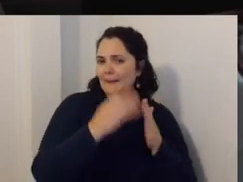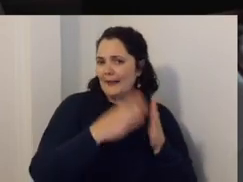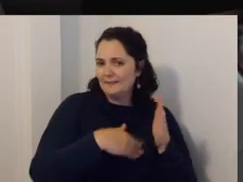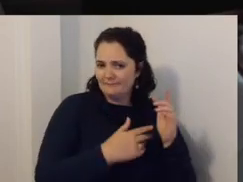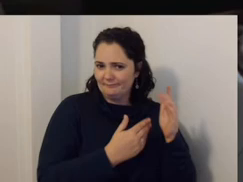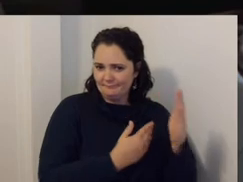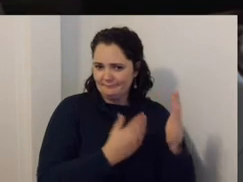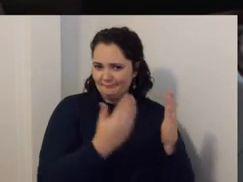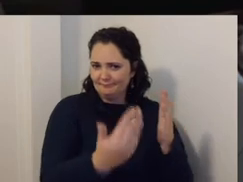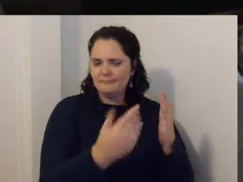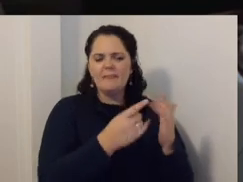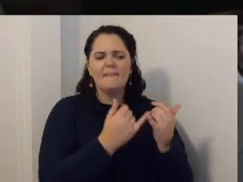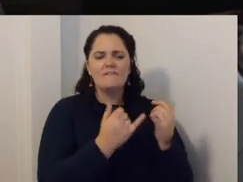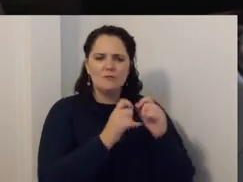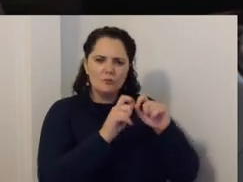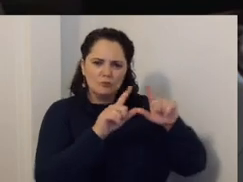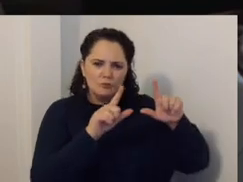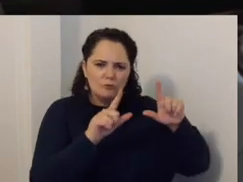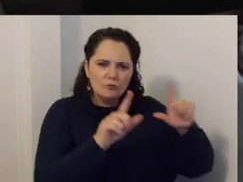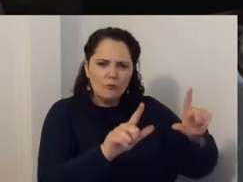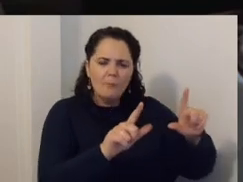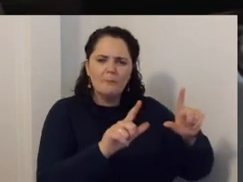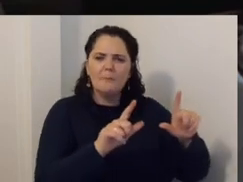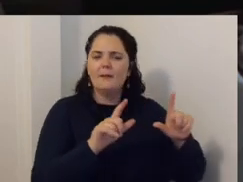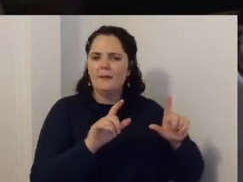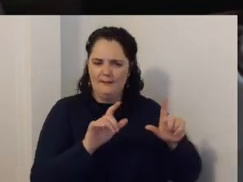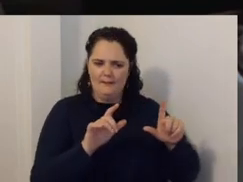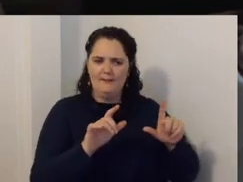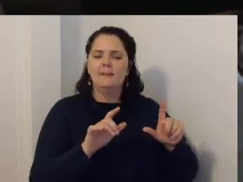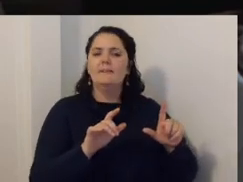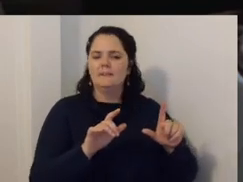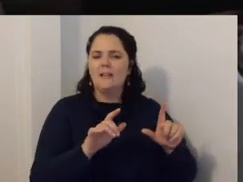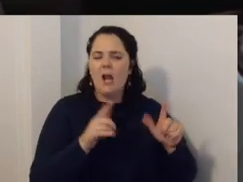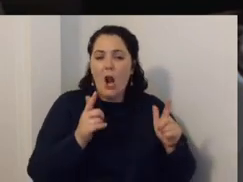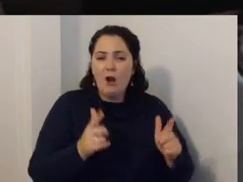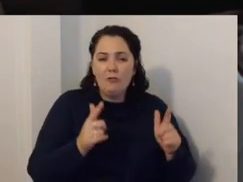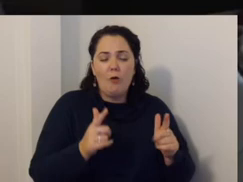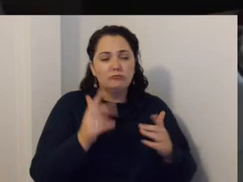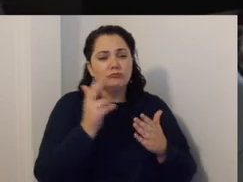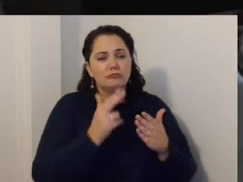images and you see that a lot um a lot of the Baroque uh pictures are quite claustrophobic even